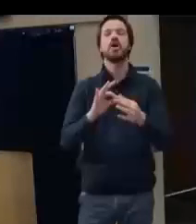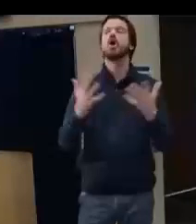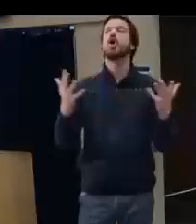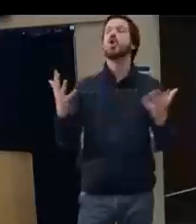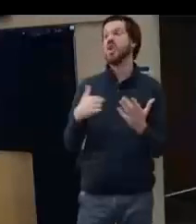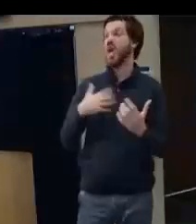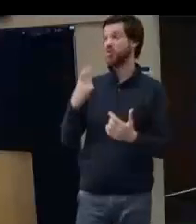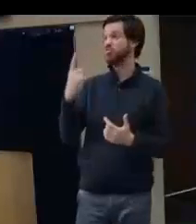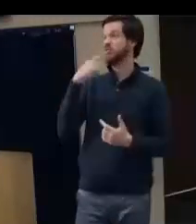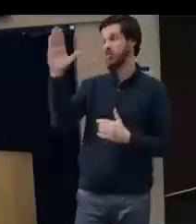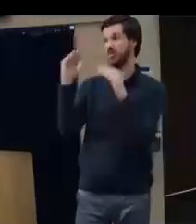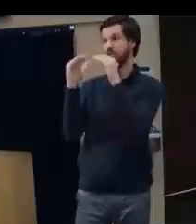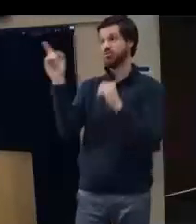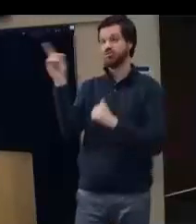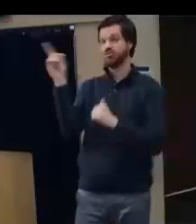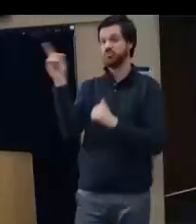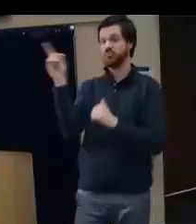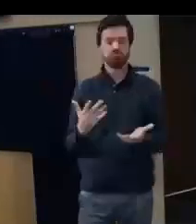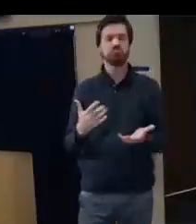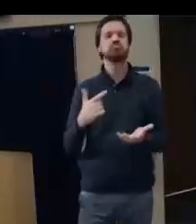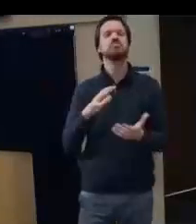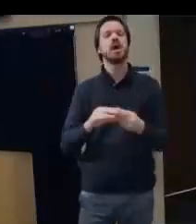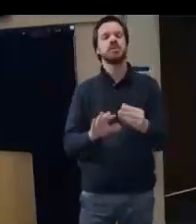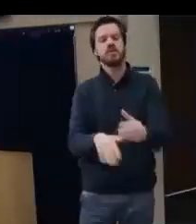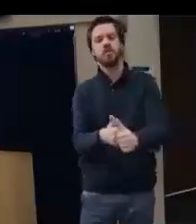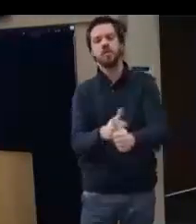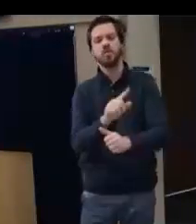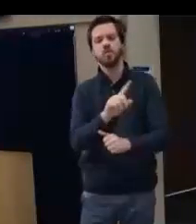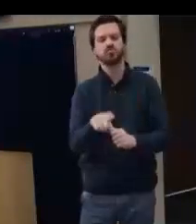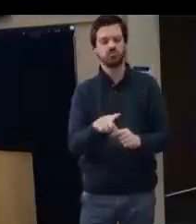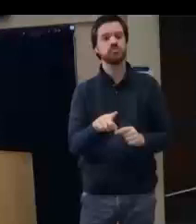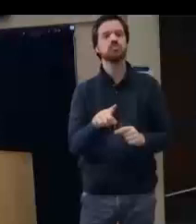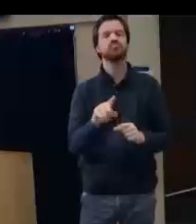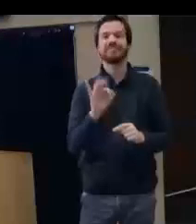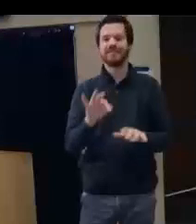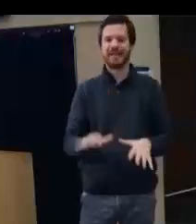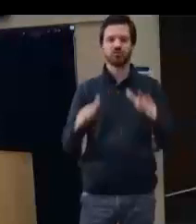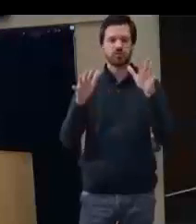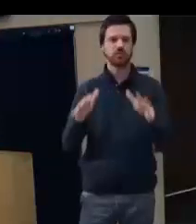colleagues know ask follow-up patients when somebody tells you that they are anxious so